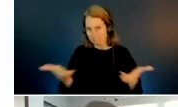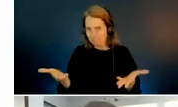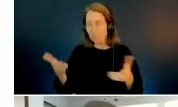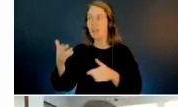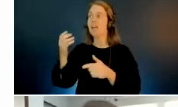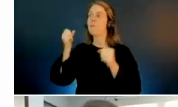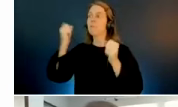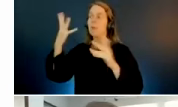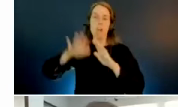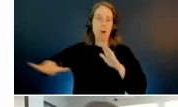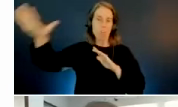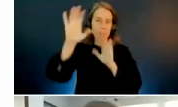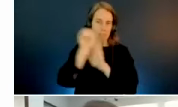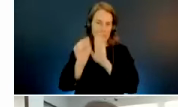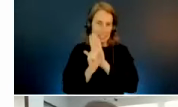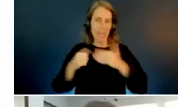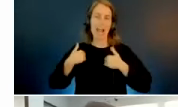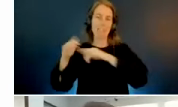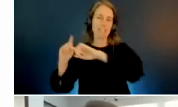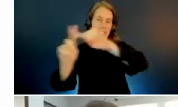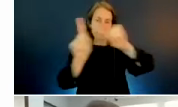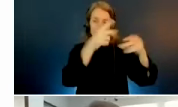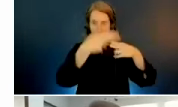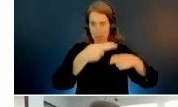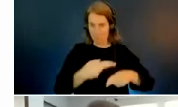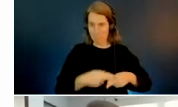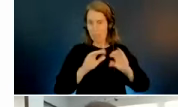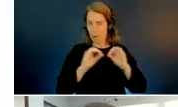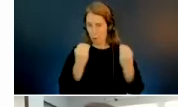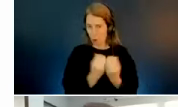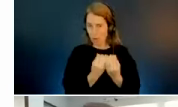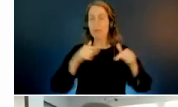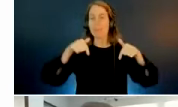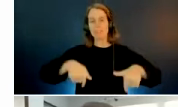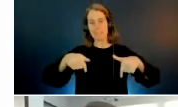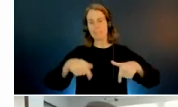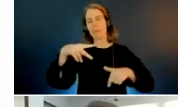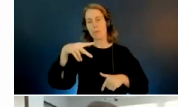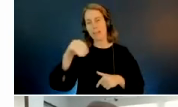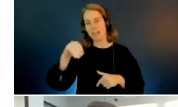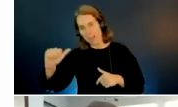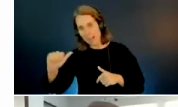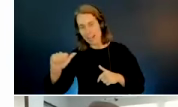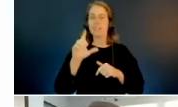bandied around um in terms of other states but we are the protection advocacy uh organization for